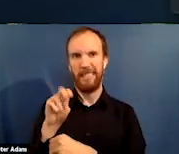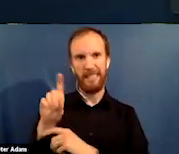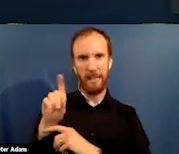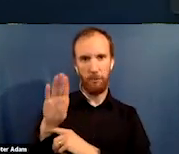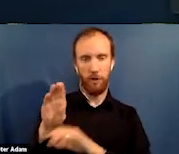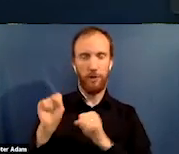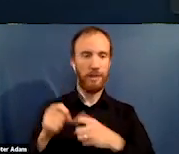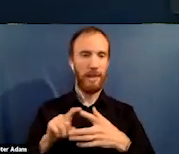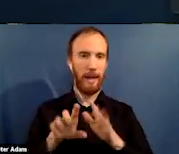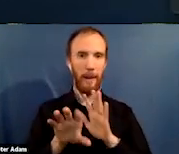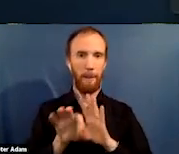date of the analysis.